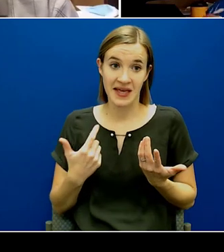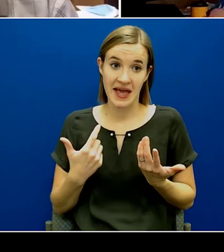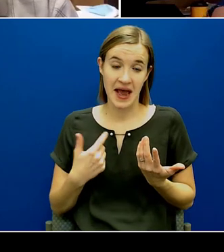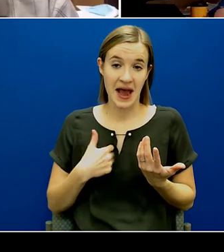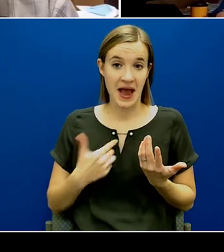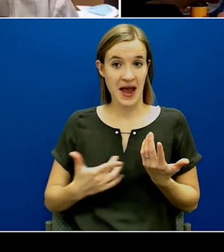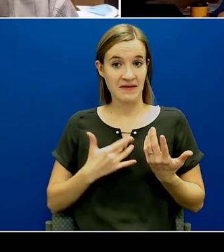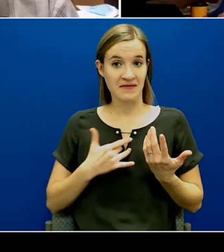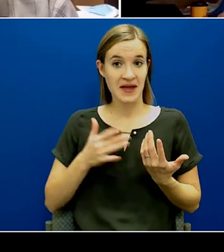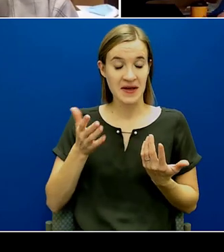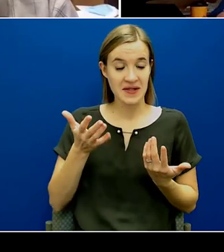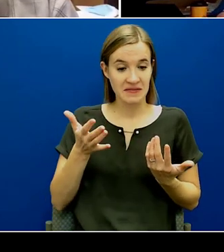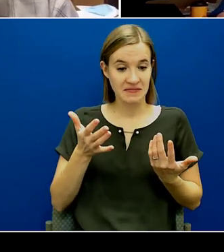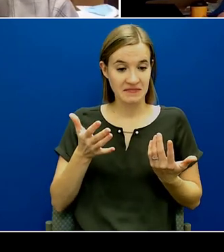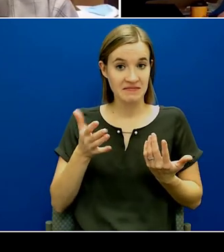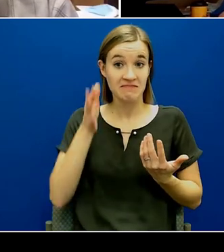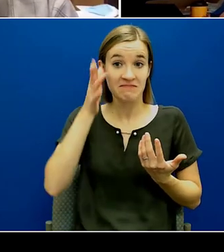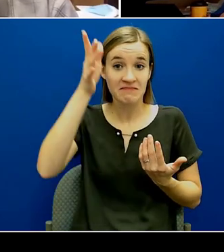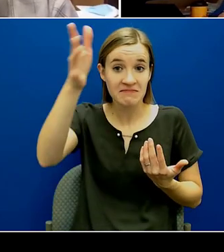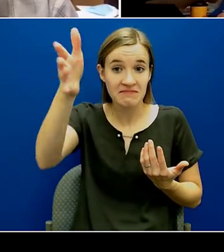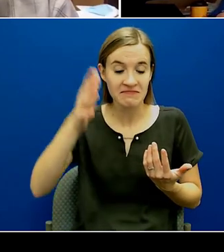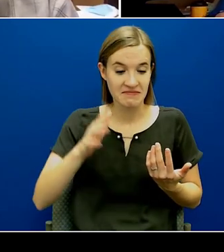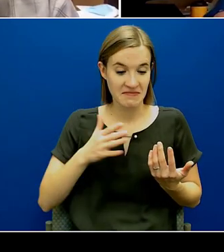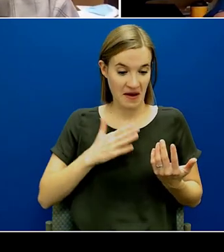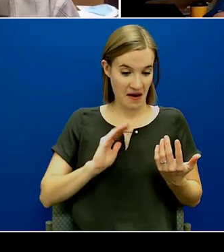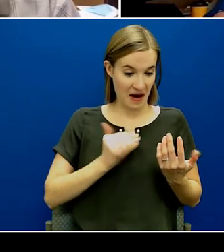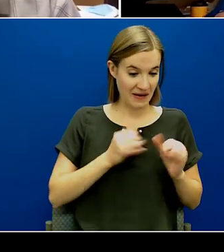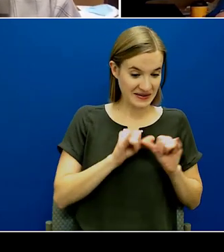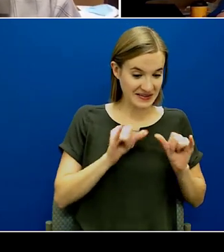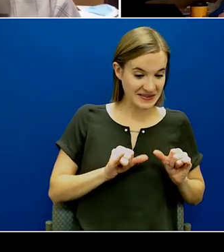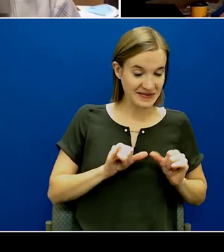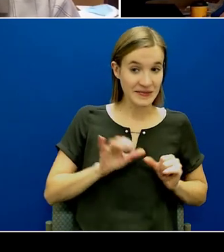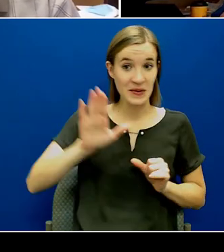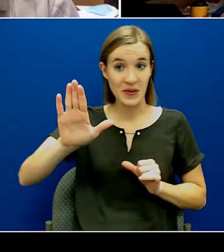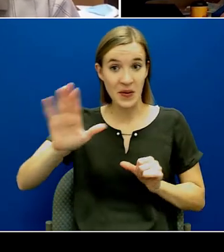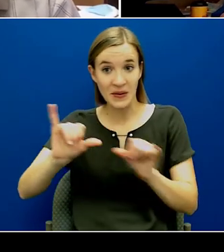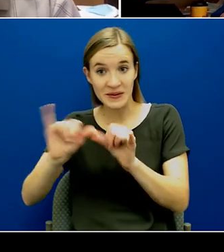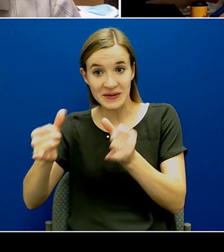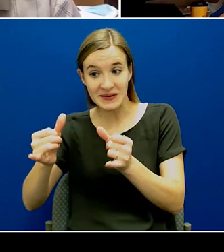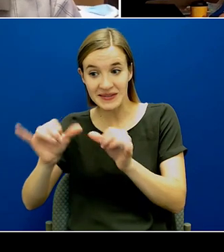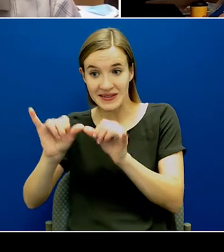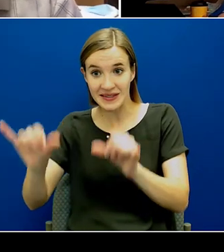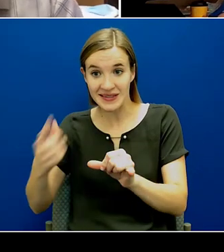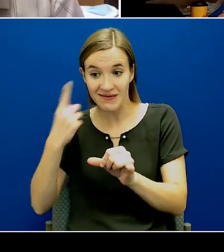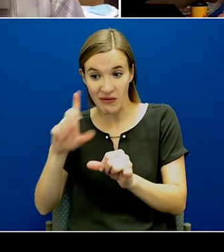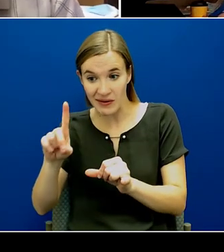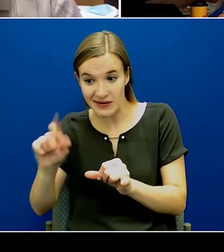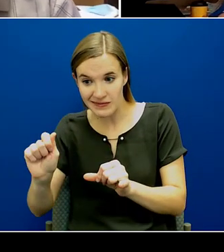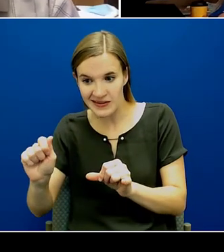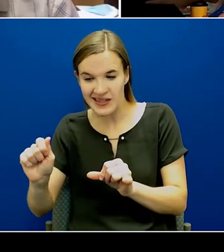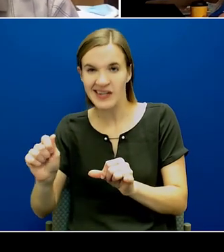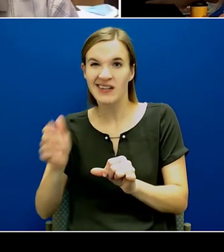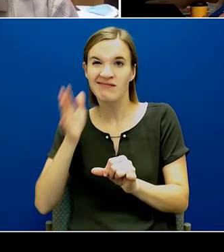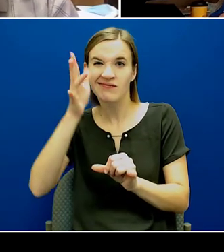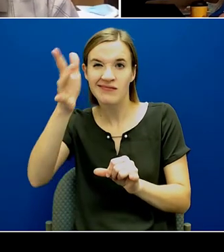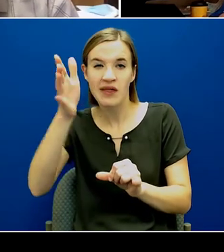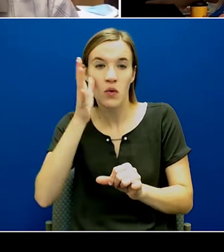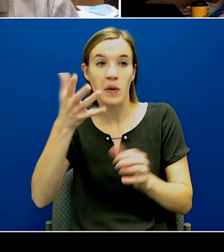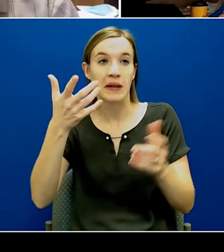Melva: That's what I'm hoping. Mark: Yeah, me too. Well, it's just awesome. It's, as I say, we could go on for a long